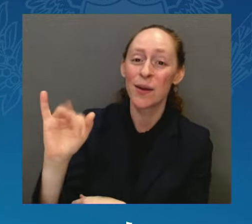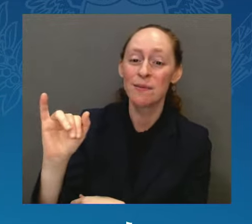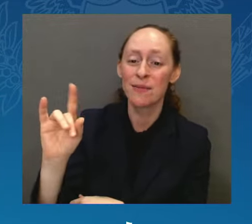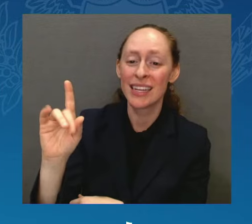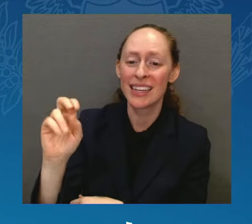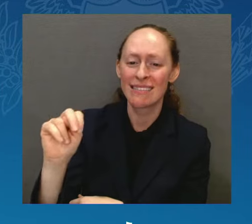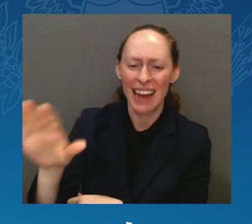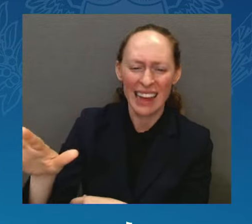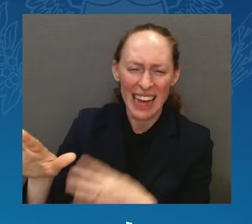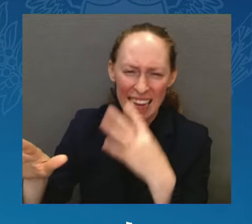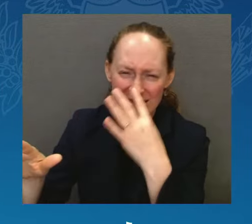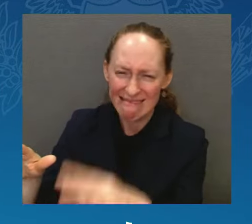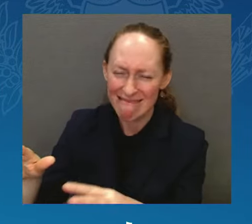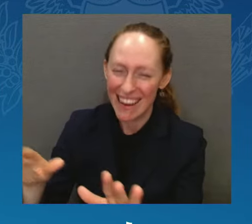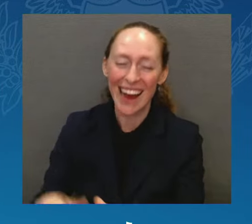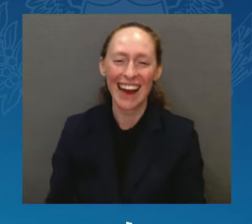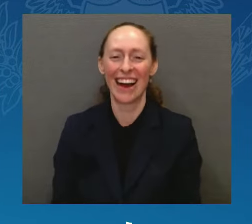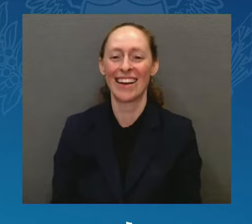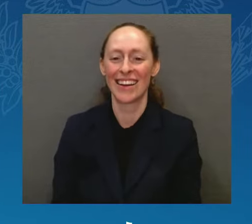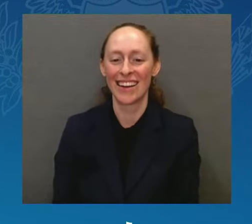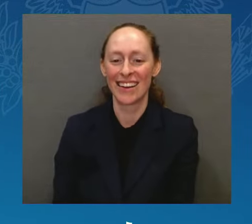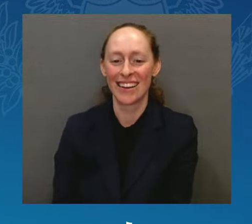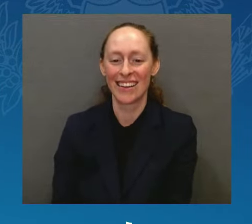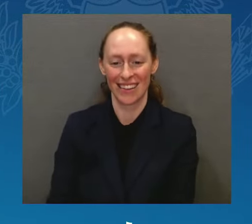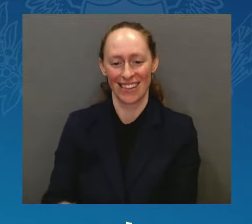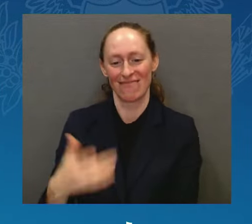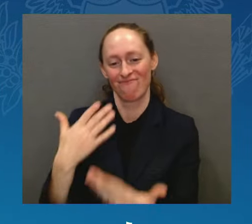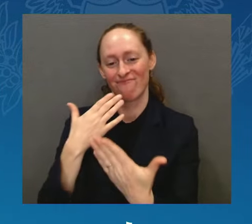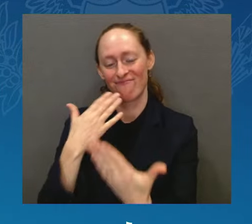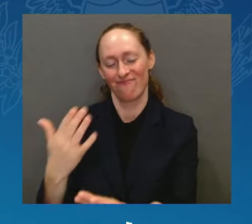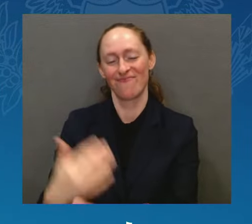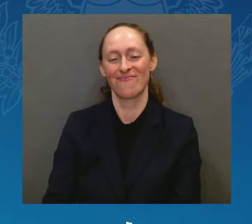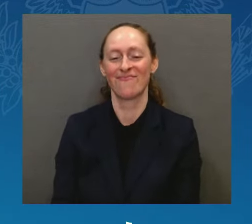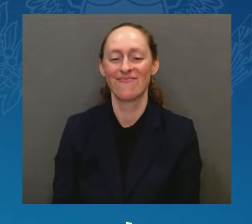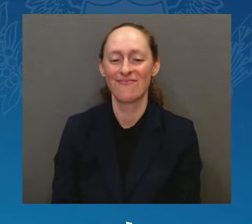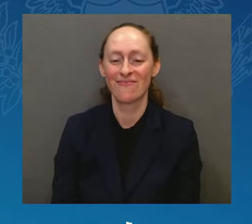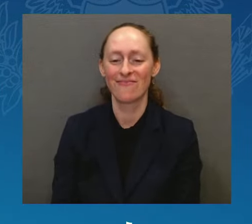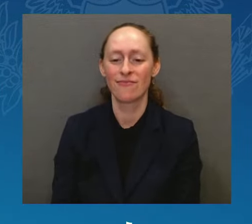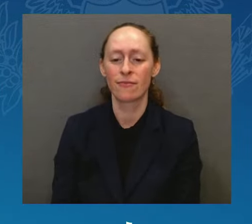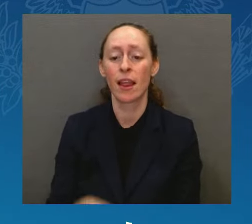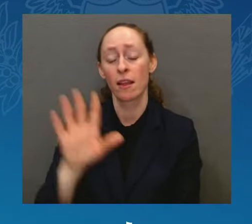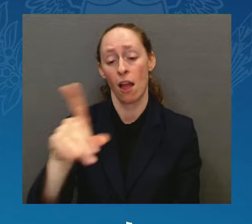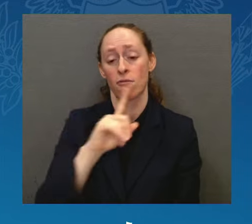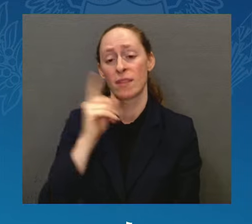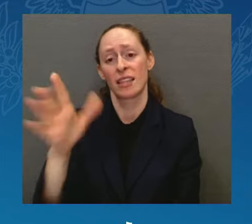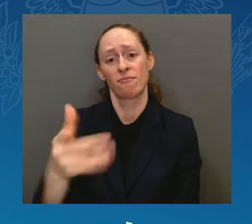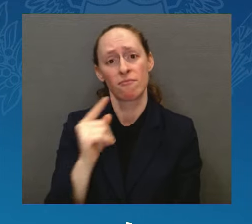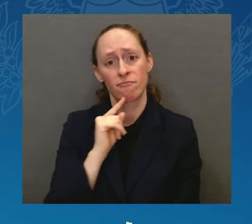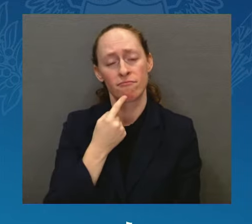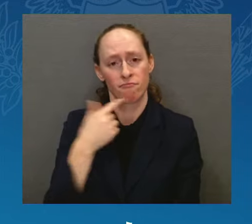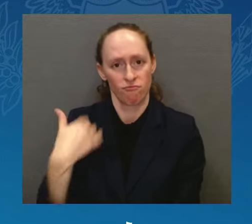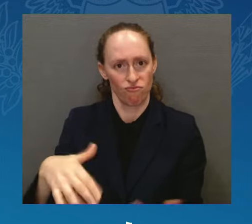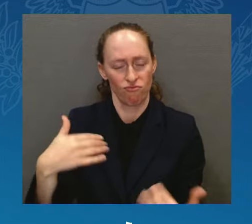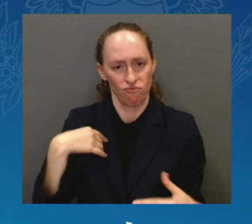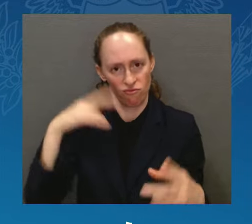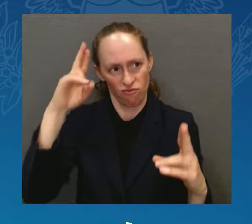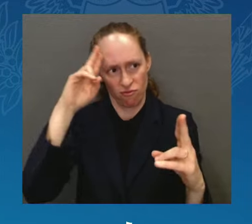Thank you, Dr. Biden. It is really such a big honor to be here. I've been feeling a lot of full circle moments lately.